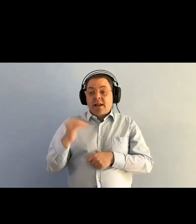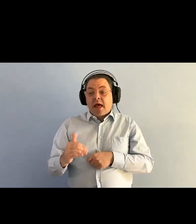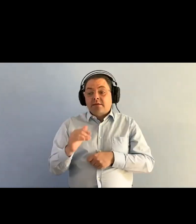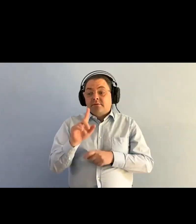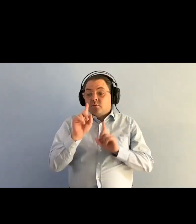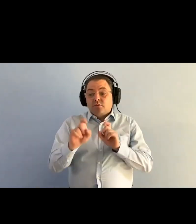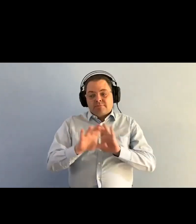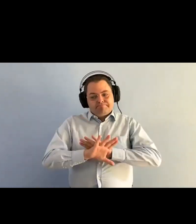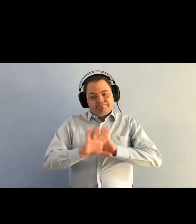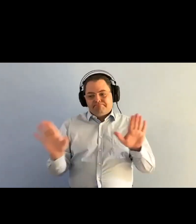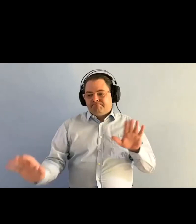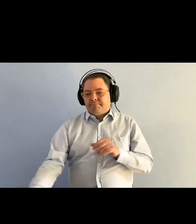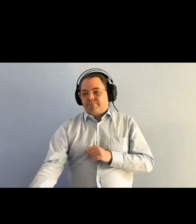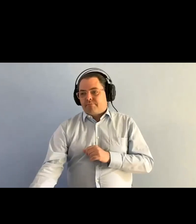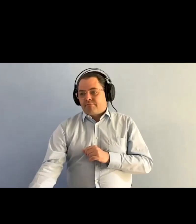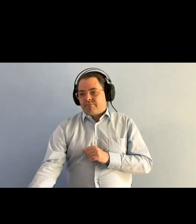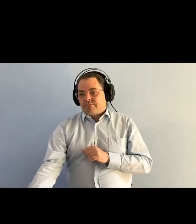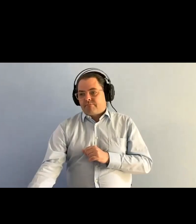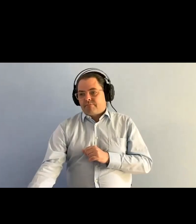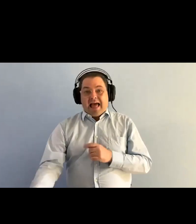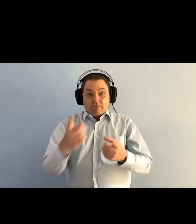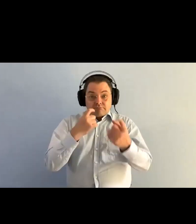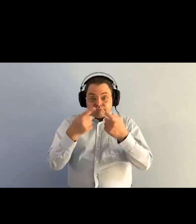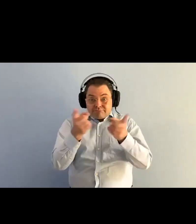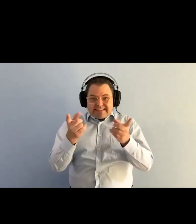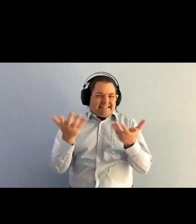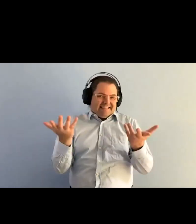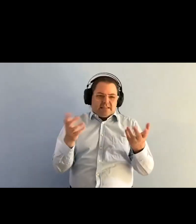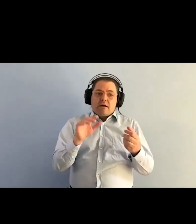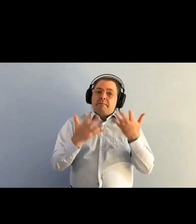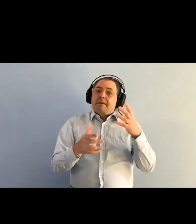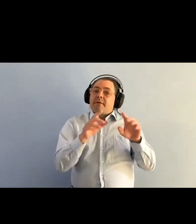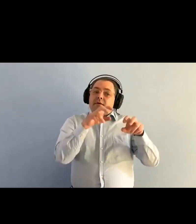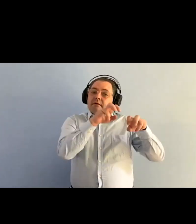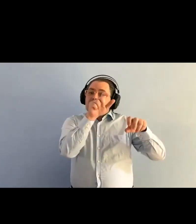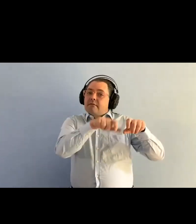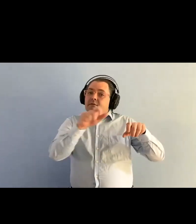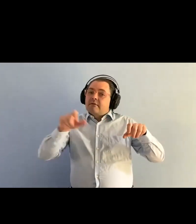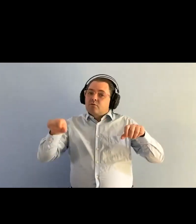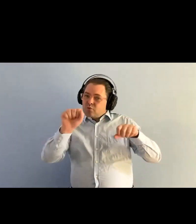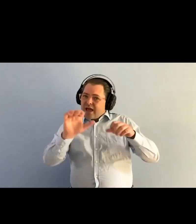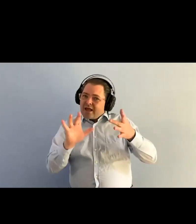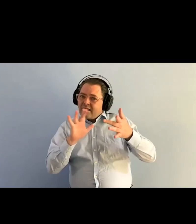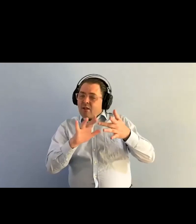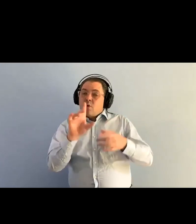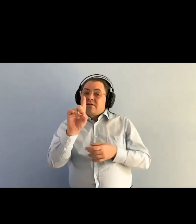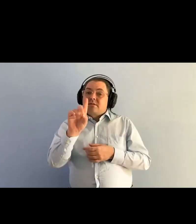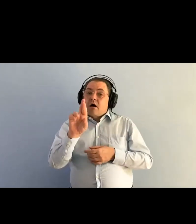as to the words yours needs to happen. We have two minutes left. We won't have time for the questions unfortunately. But obviously